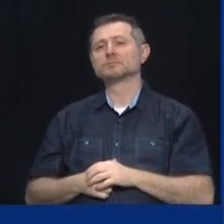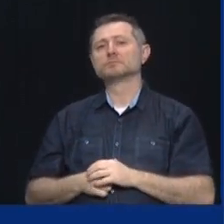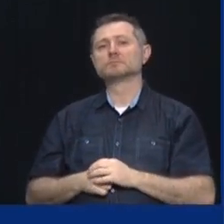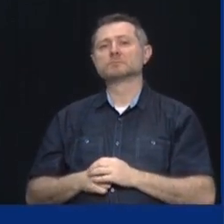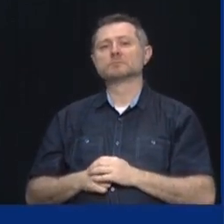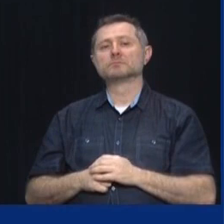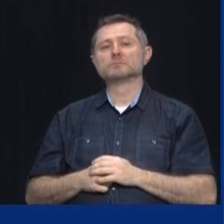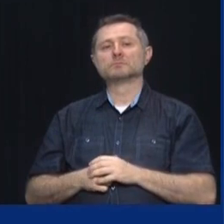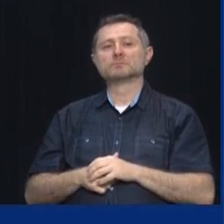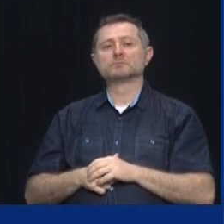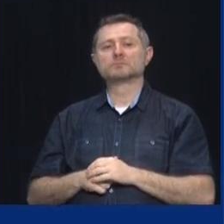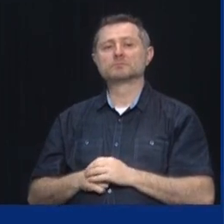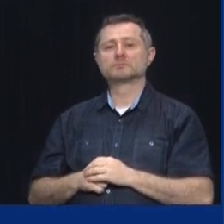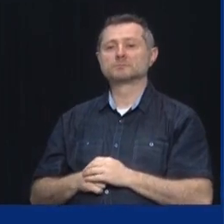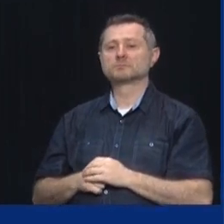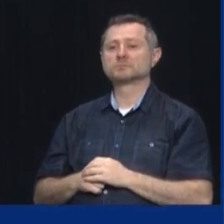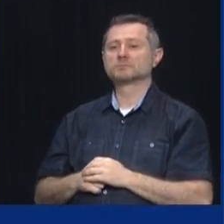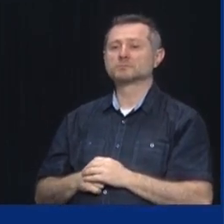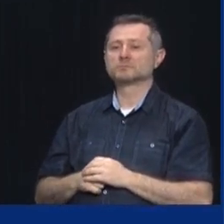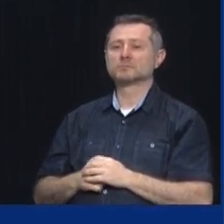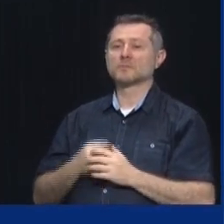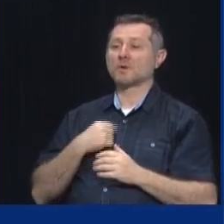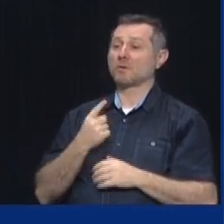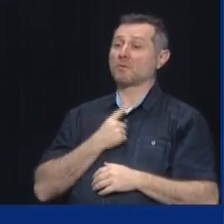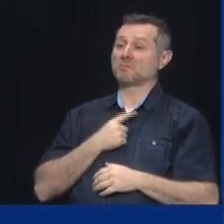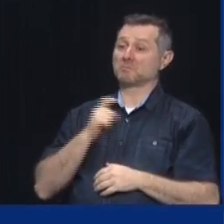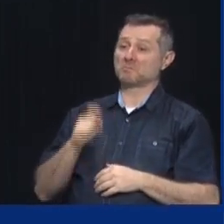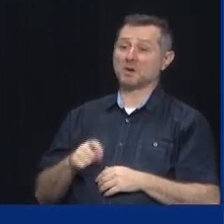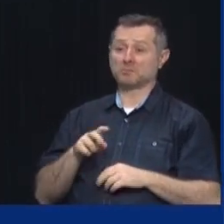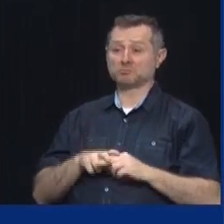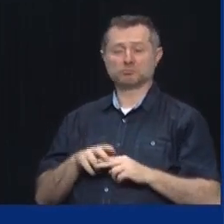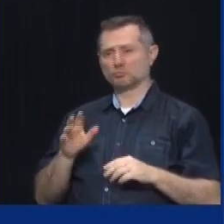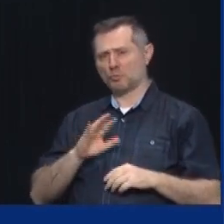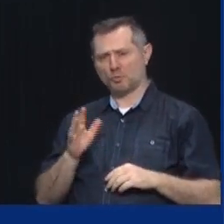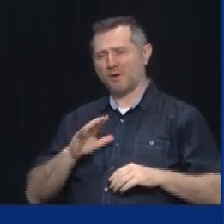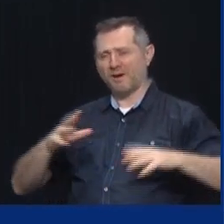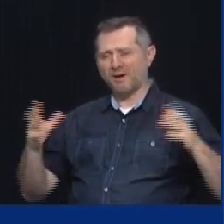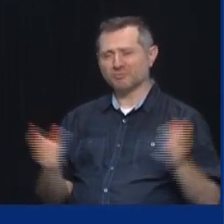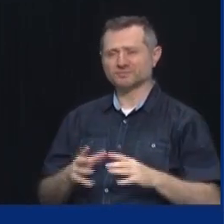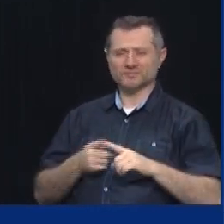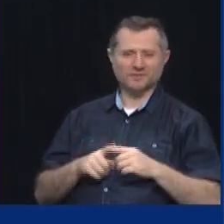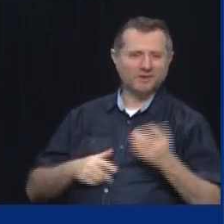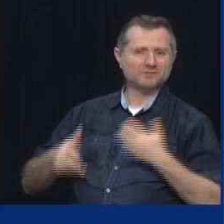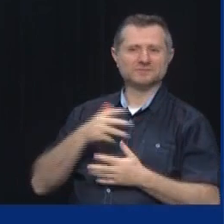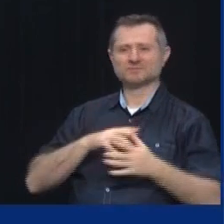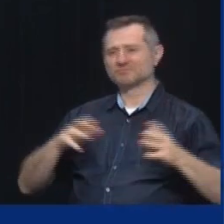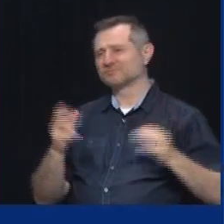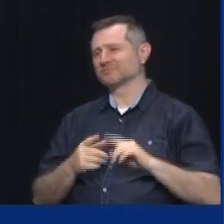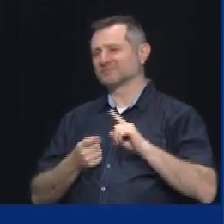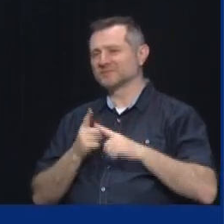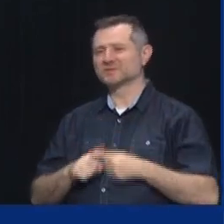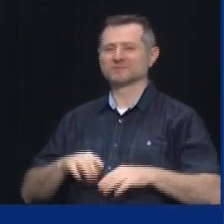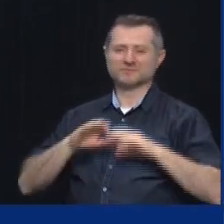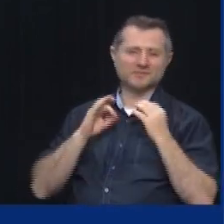DO, A LOT OF FRIENDS TO SEE, A LOT OF ACTIVITIES.